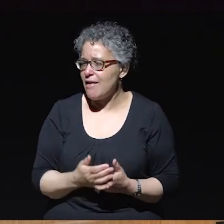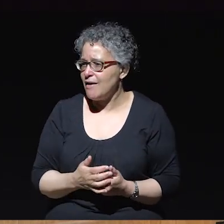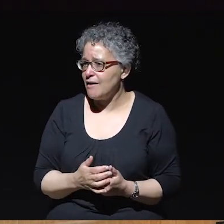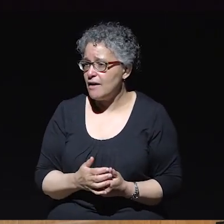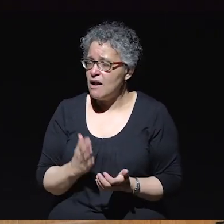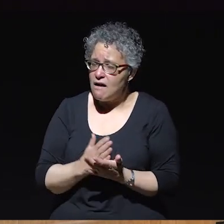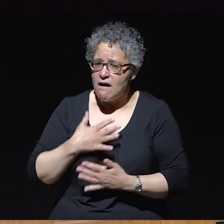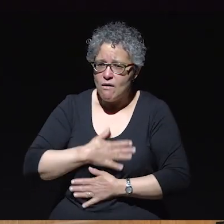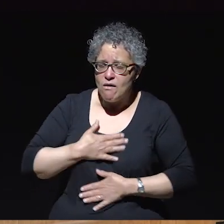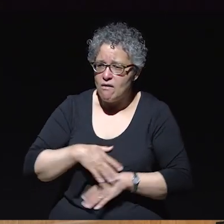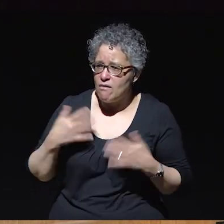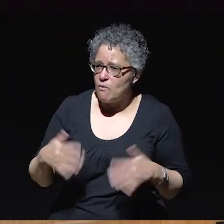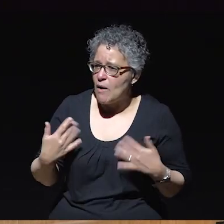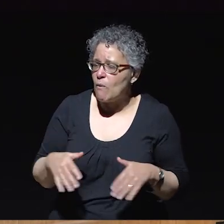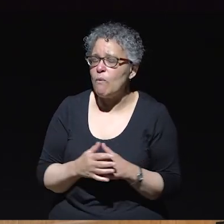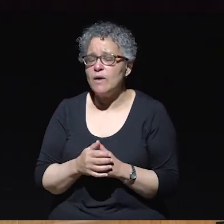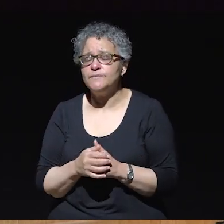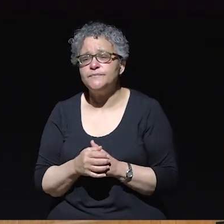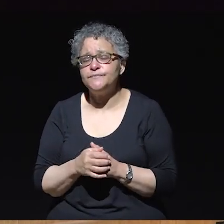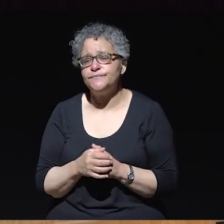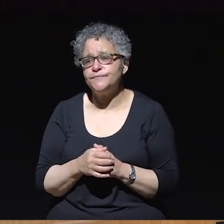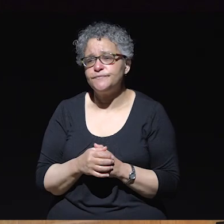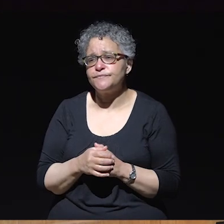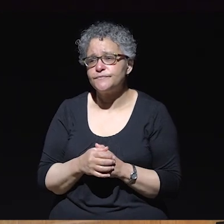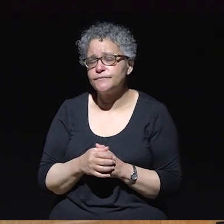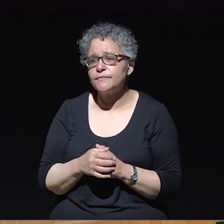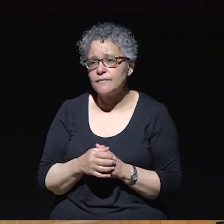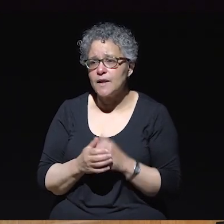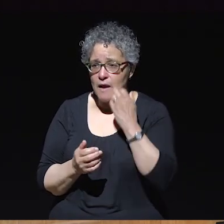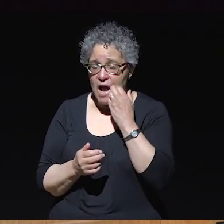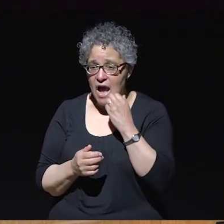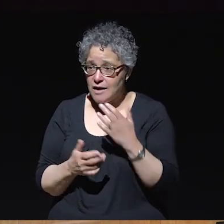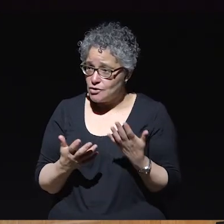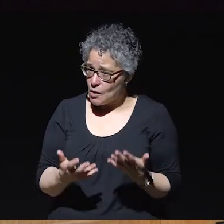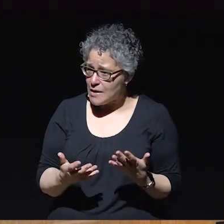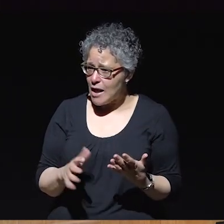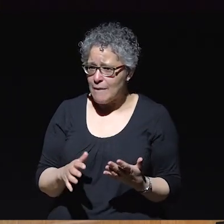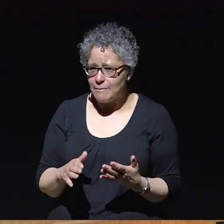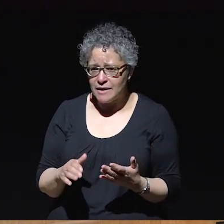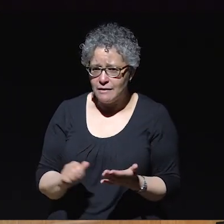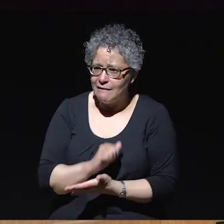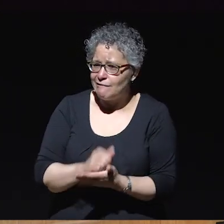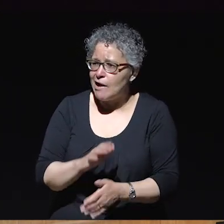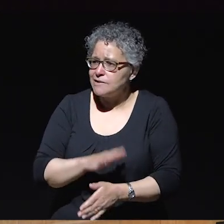and, I think, very, very deliberate. But perhaps now is the moment to mention, although it was never made public,